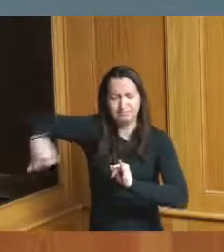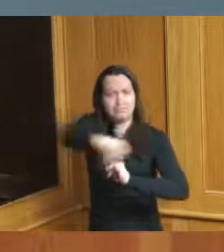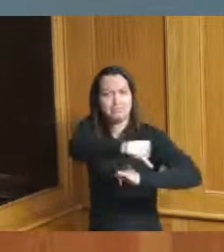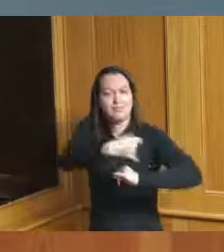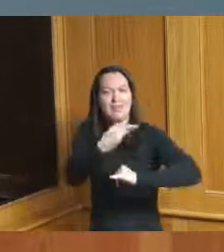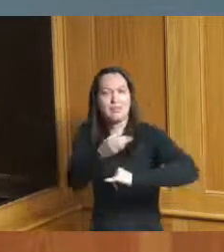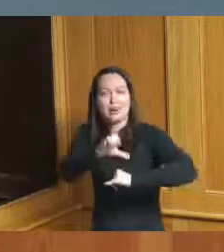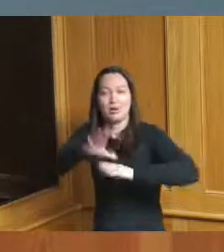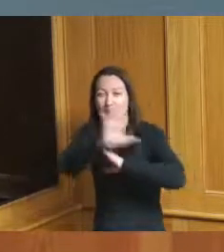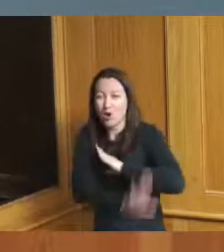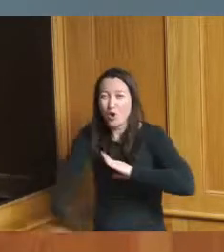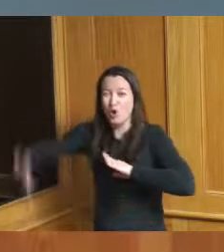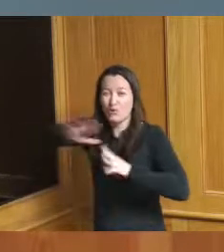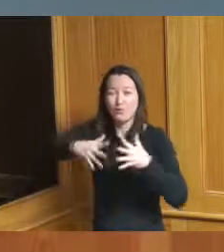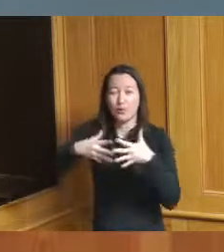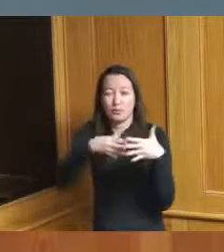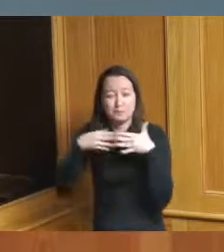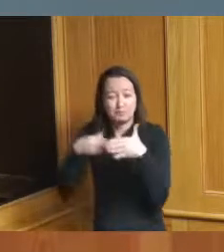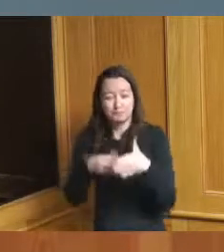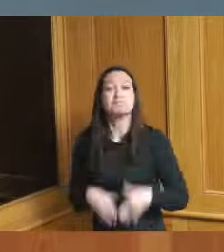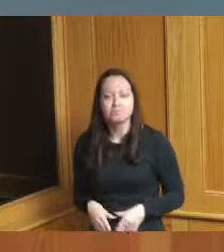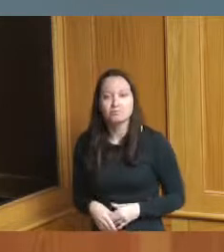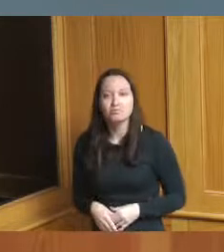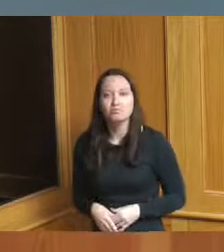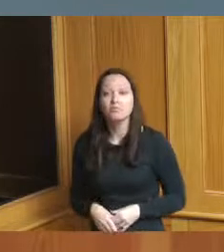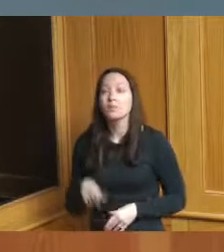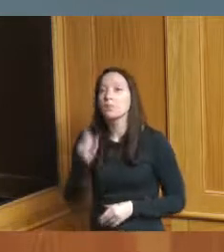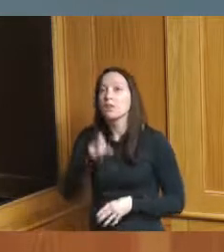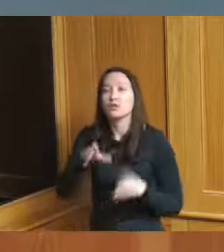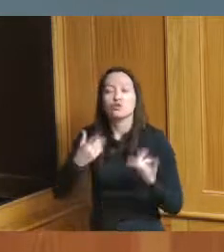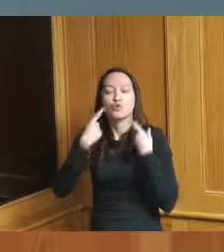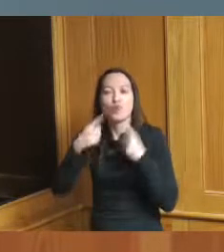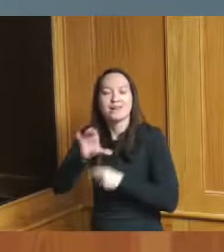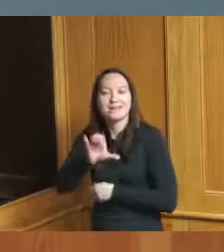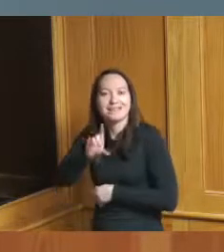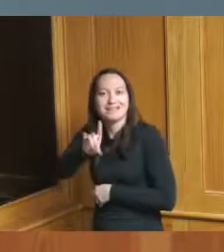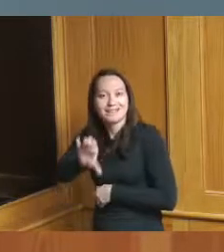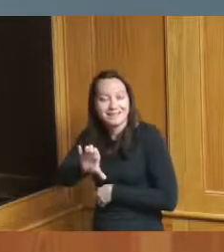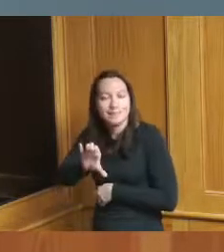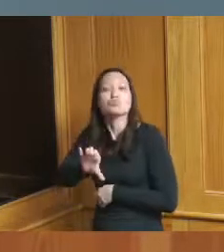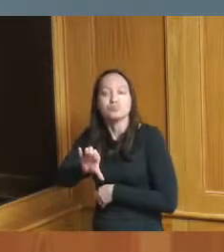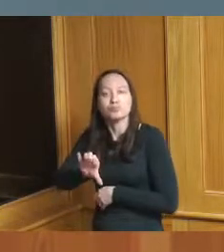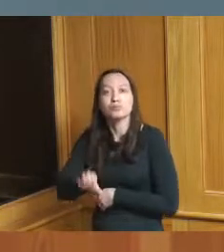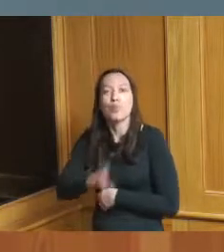all over nationally we know that whereas according to the center of disease control the omicron